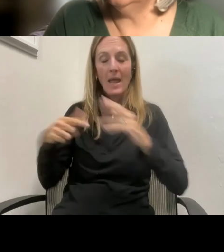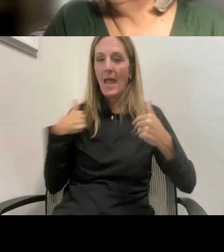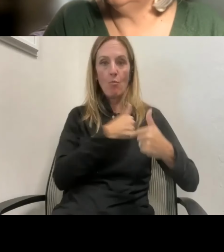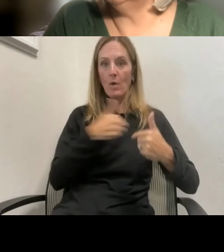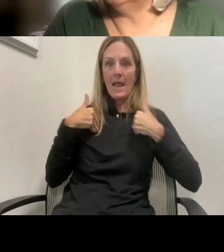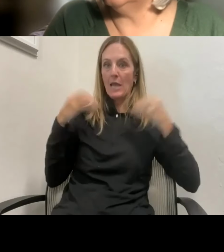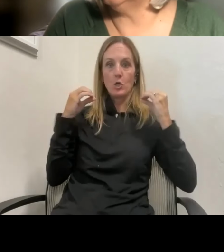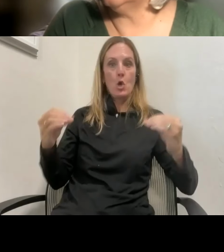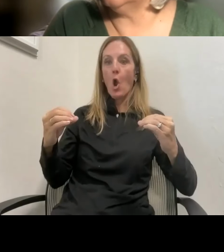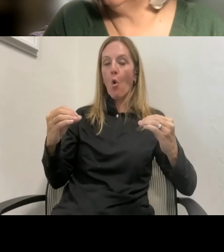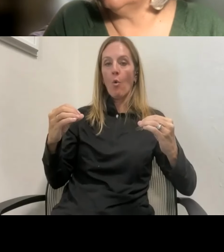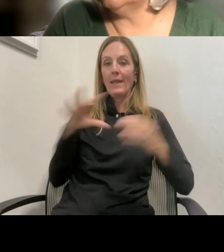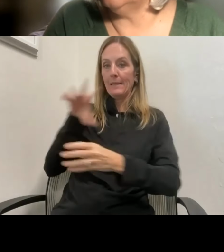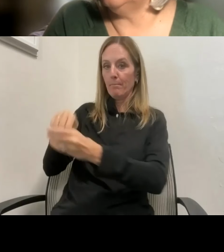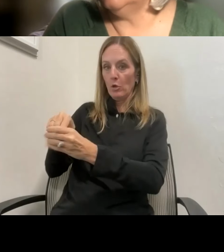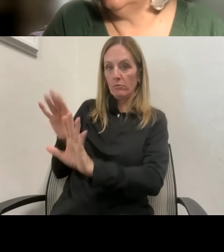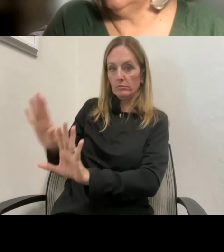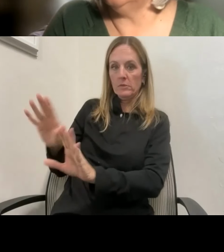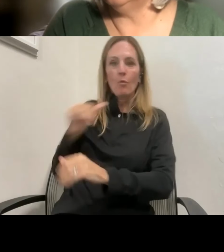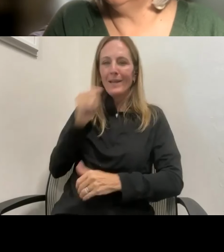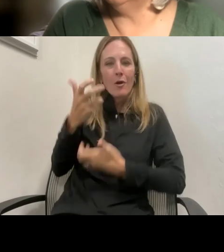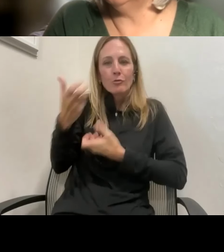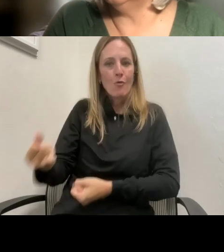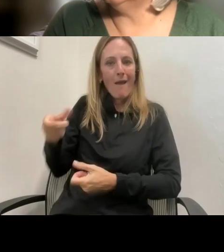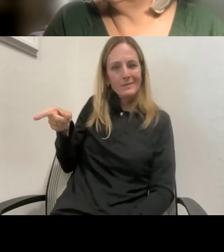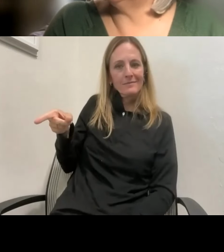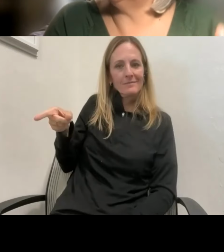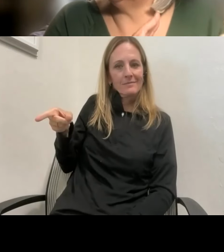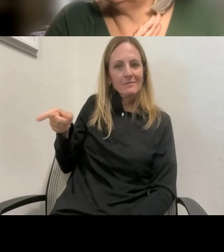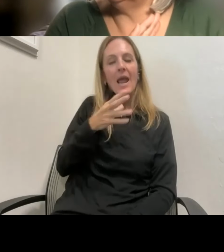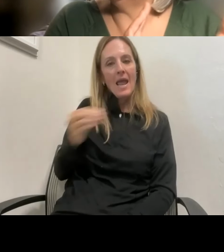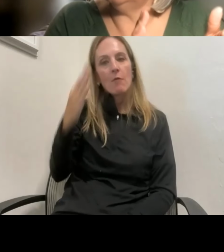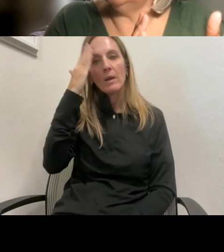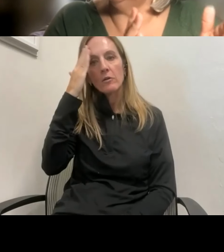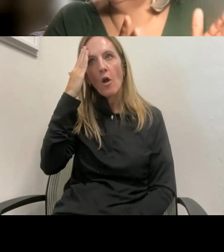we don't necessarily trust them and we know that it takes about three to five years